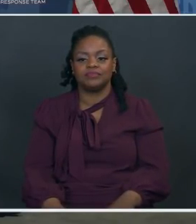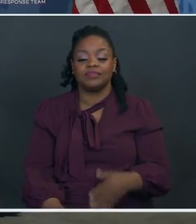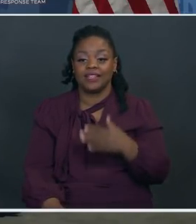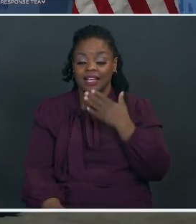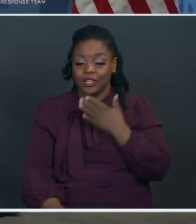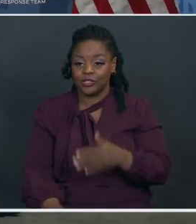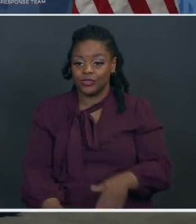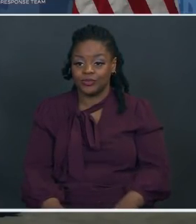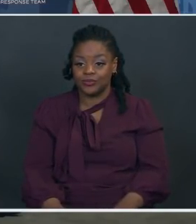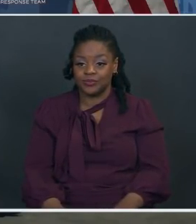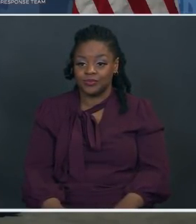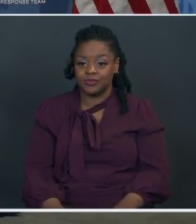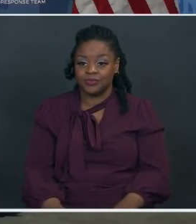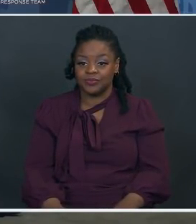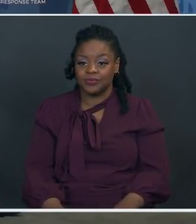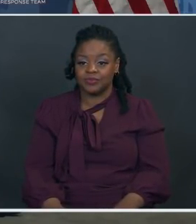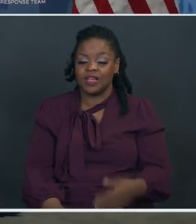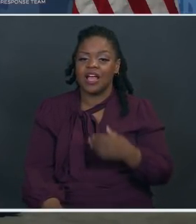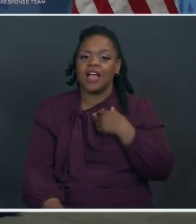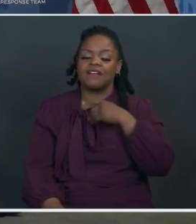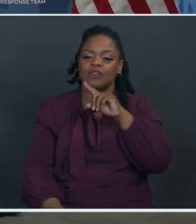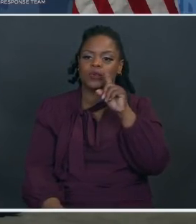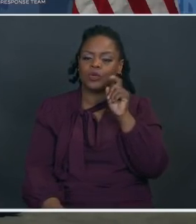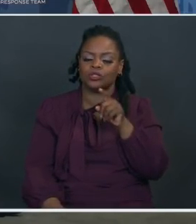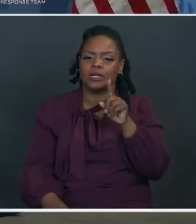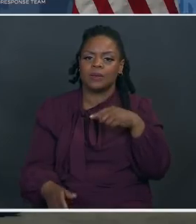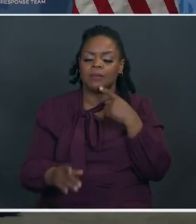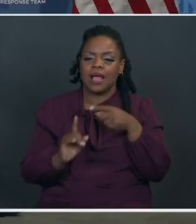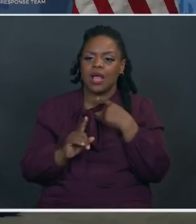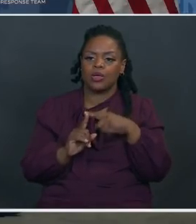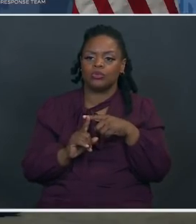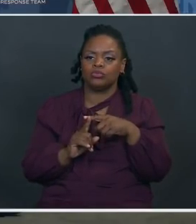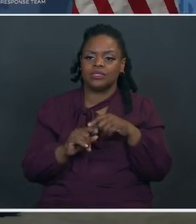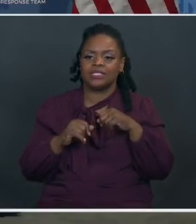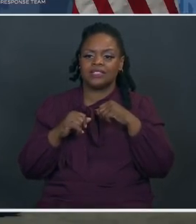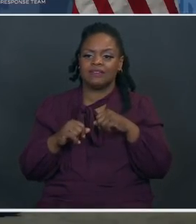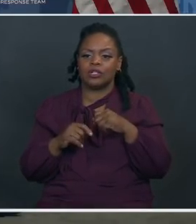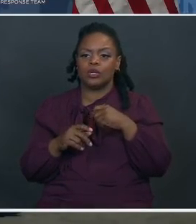I've got a question the Defense Production Act and the aspects of how the administration